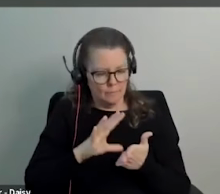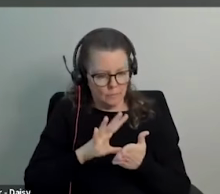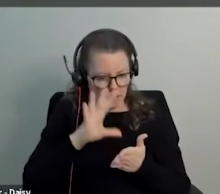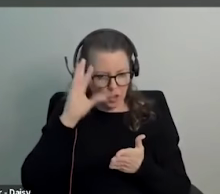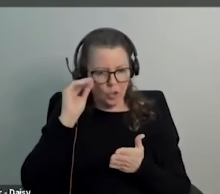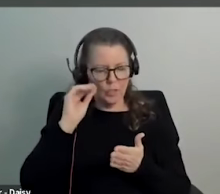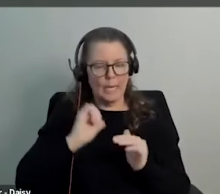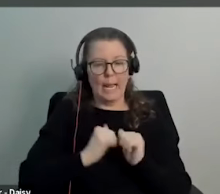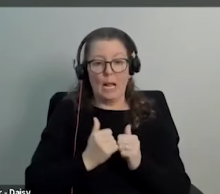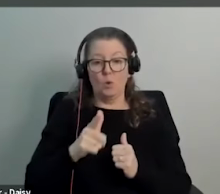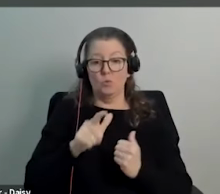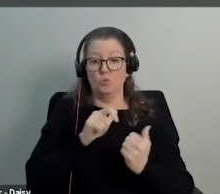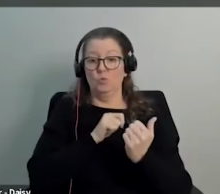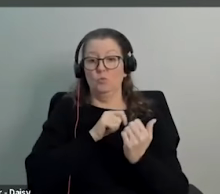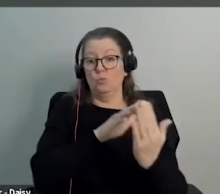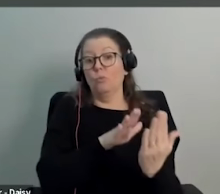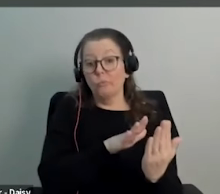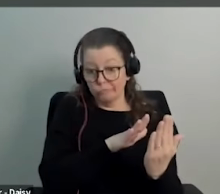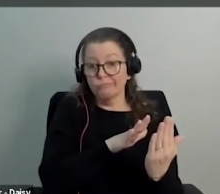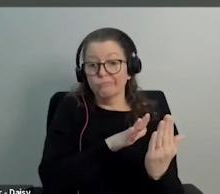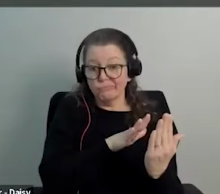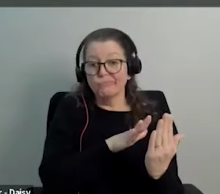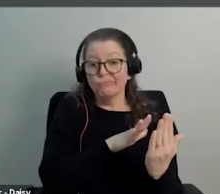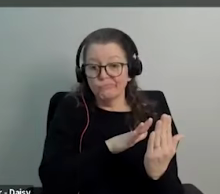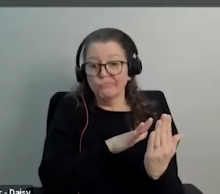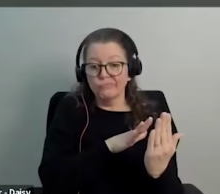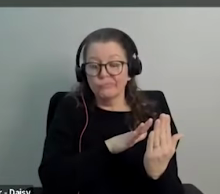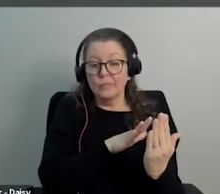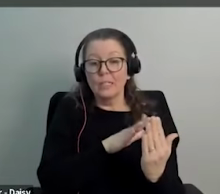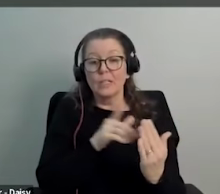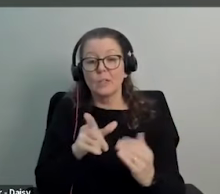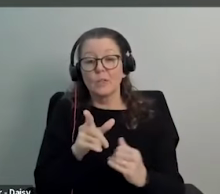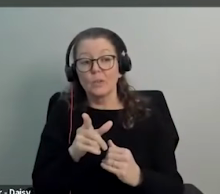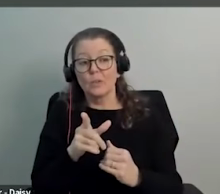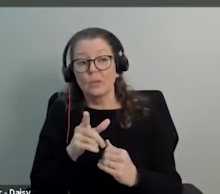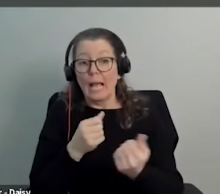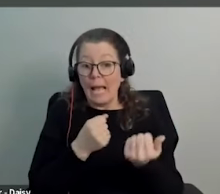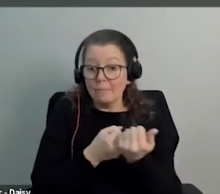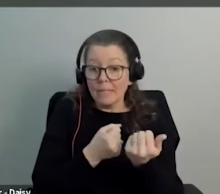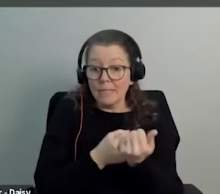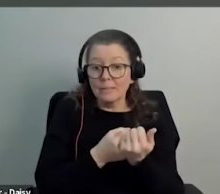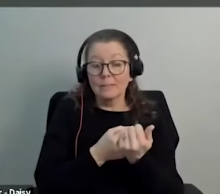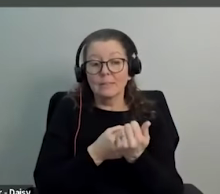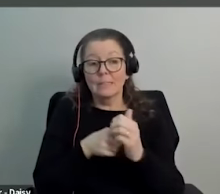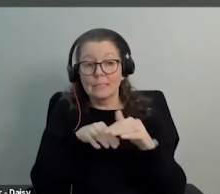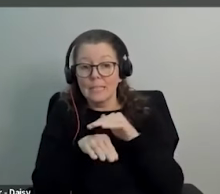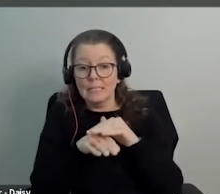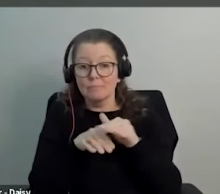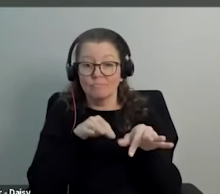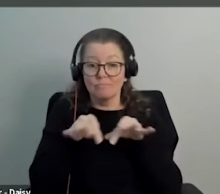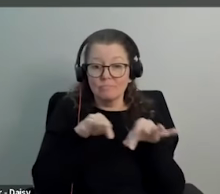that you can talk about accessibility and advocate about it without being adversarial